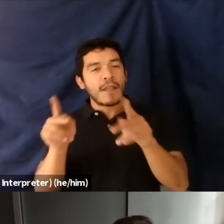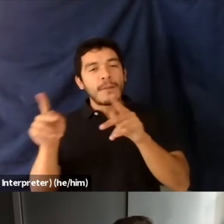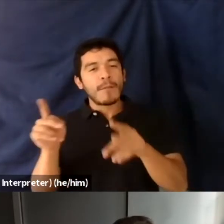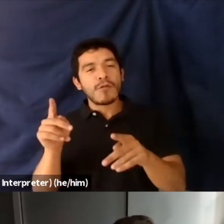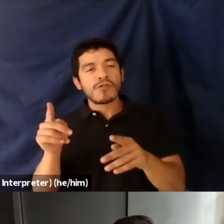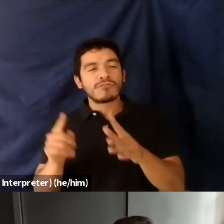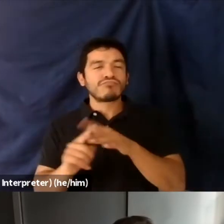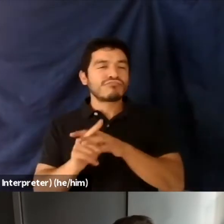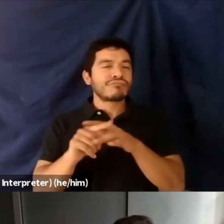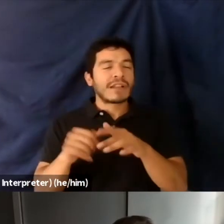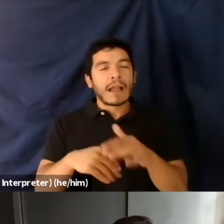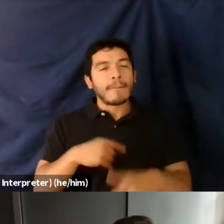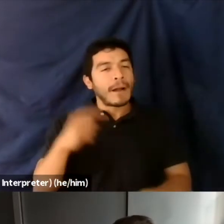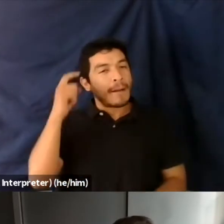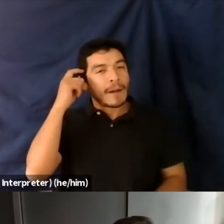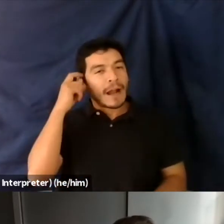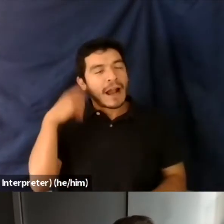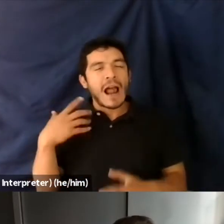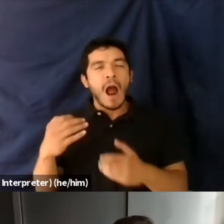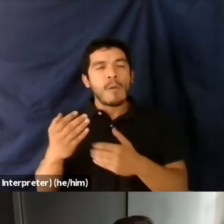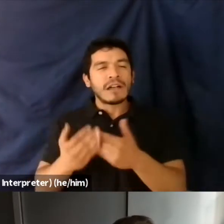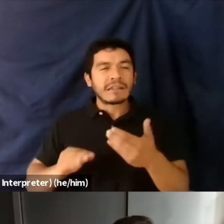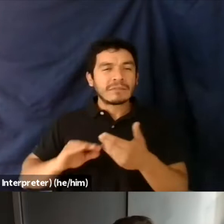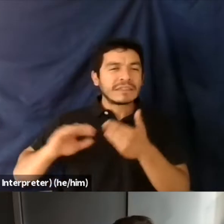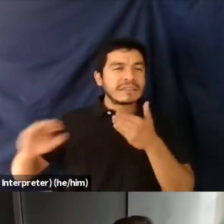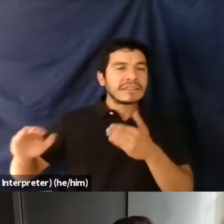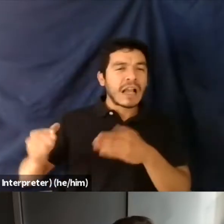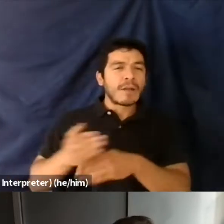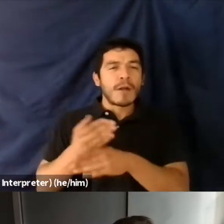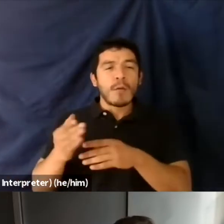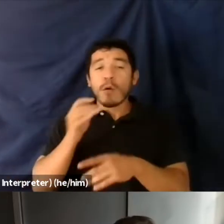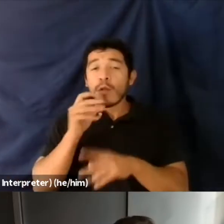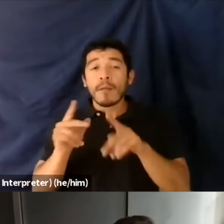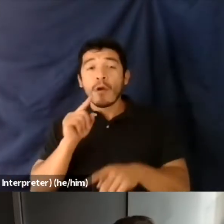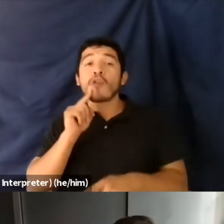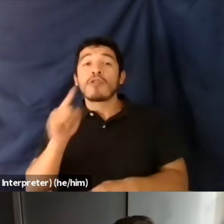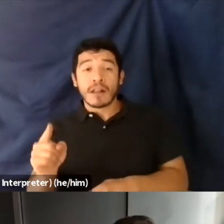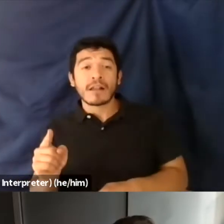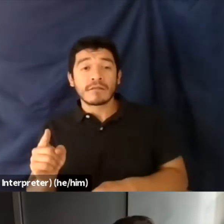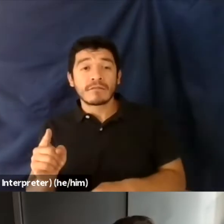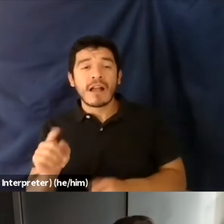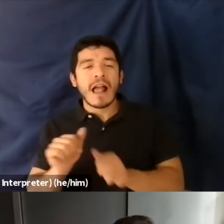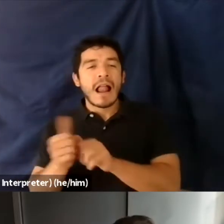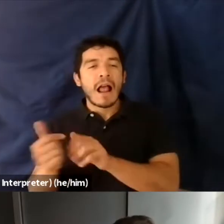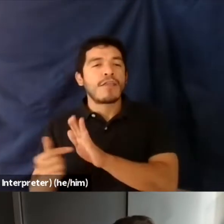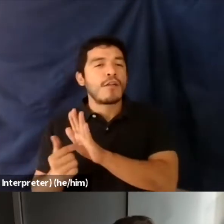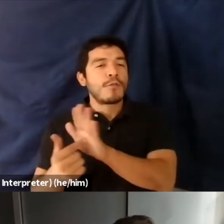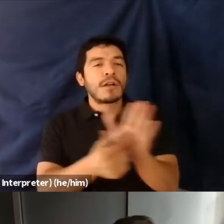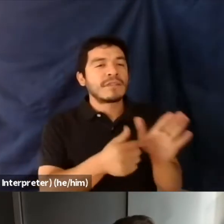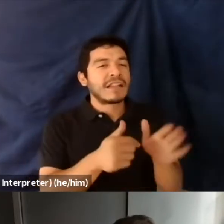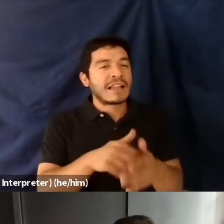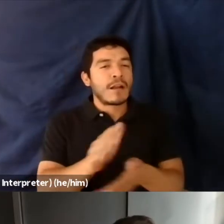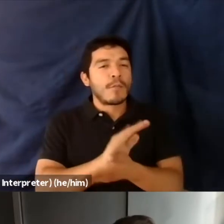And I wanted some distance between who the people really are and how they're represented in this film, which are two different things.